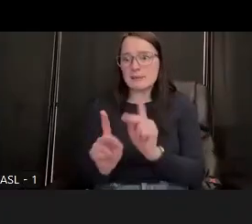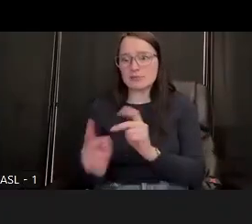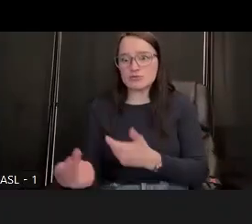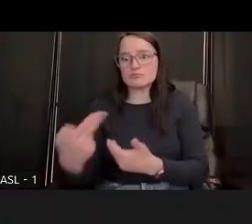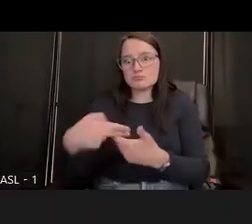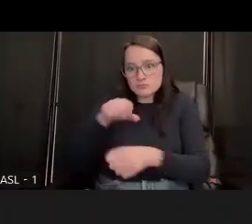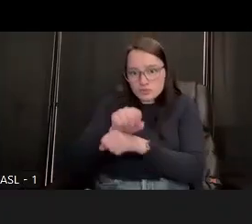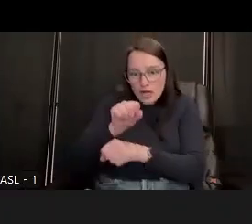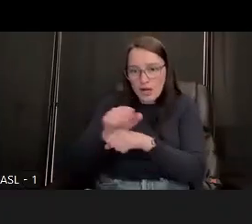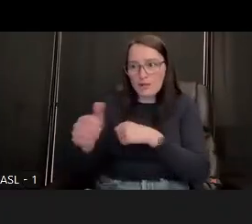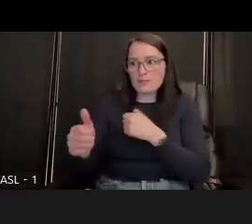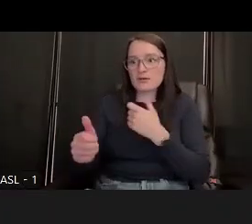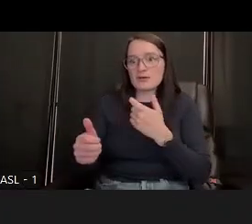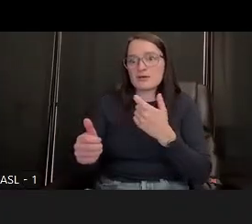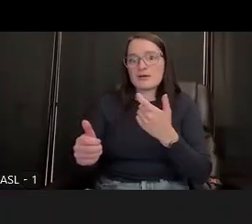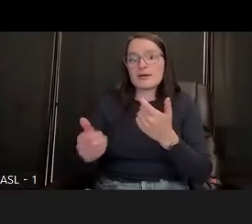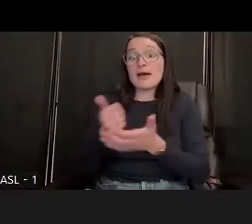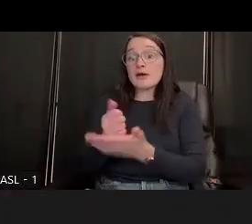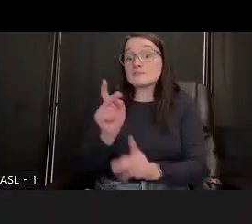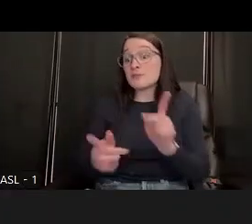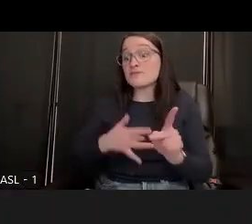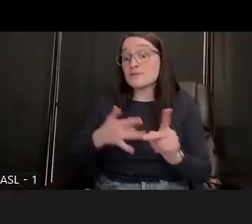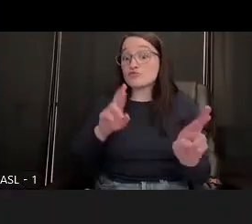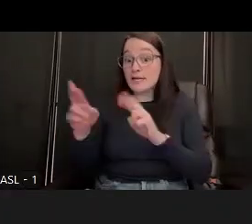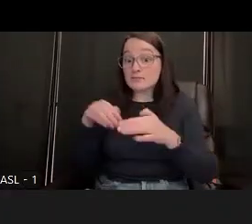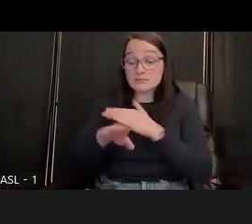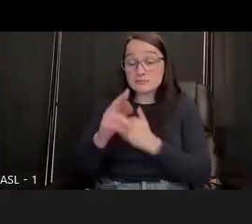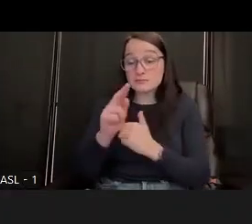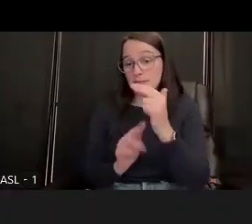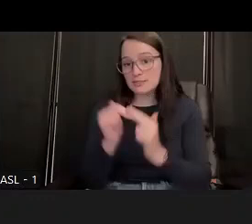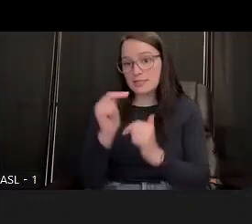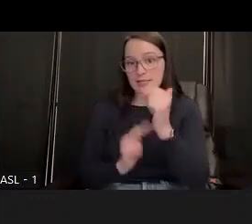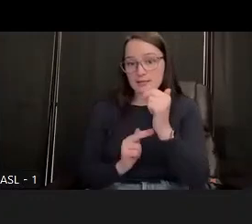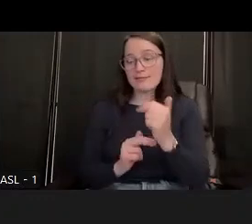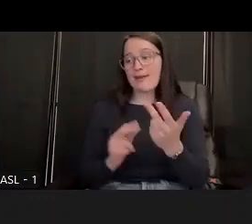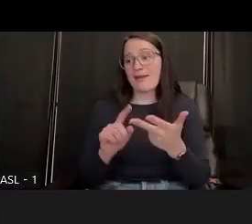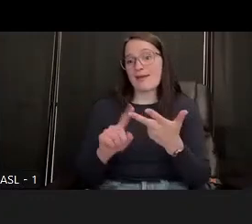a person's readiness to be on site um and allows people to move confidently between environments.